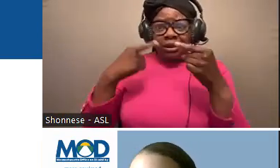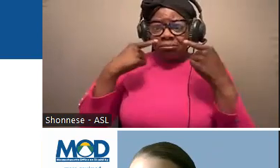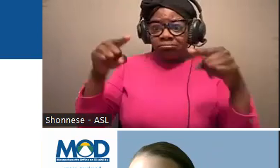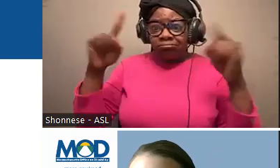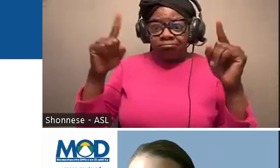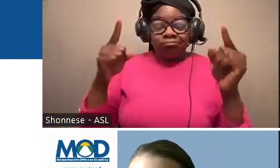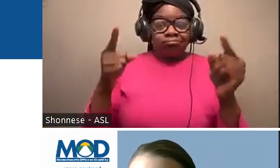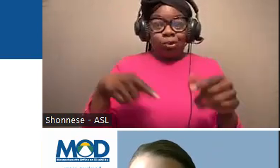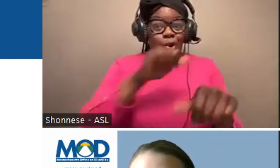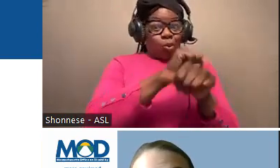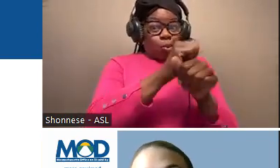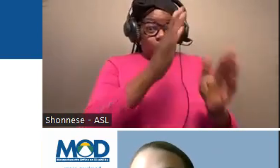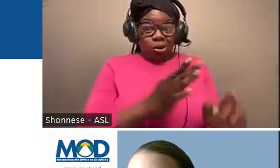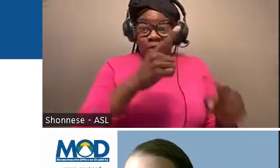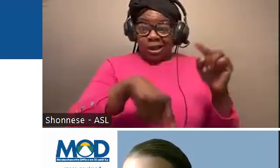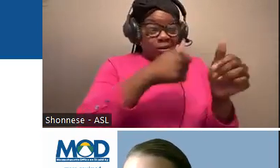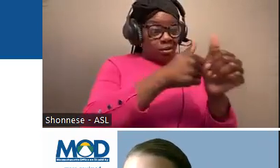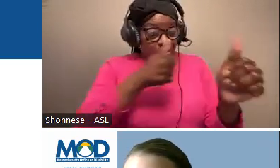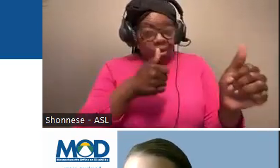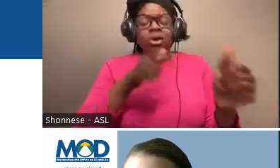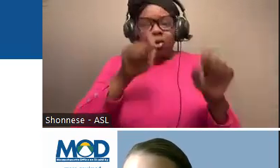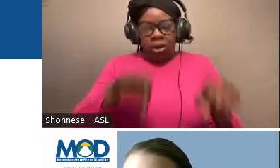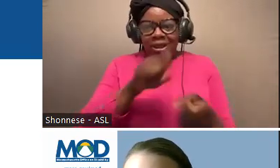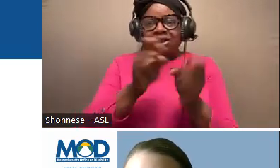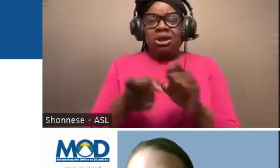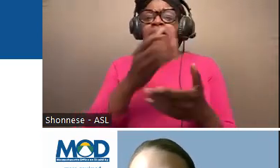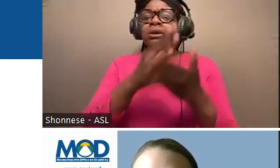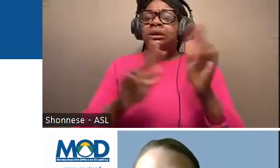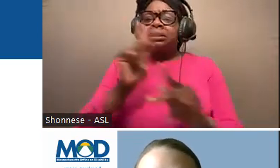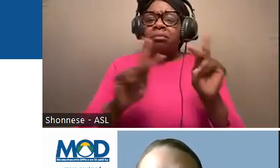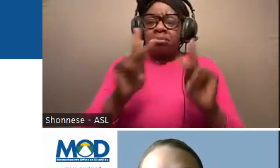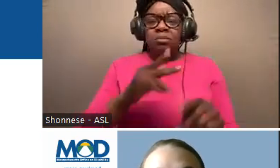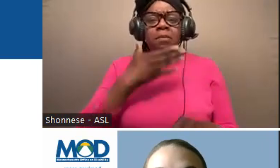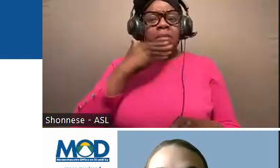you're able to change things up. Some people are better at teleworking than others, right?